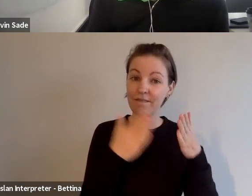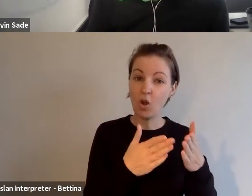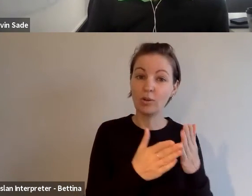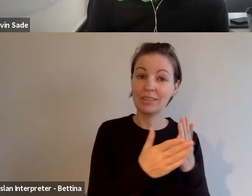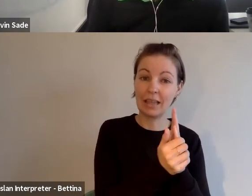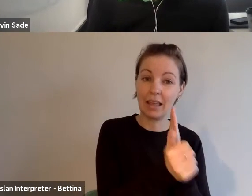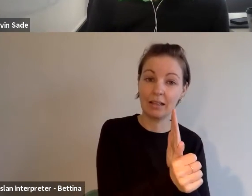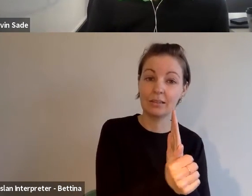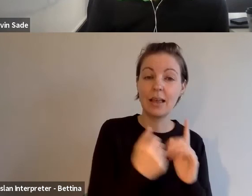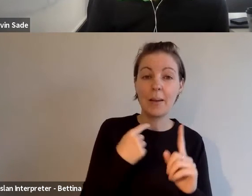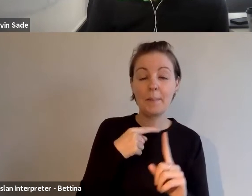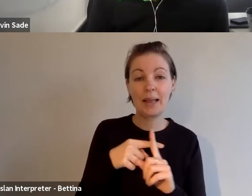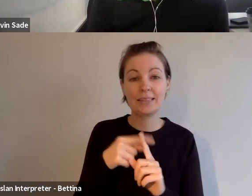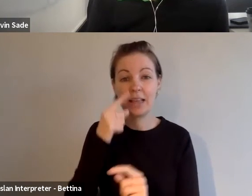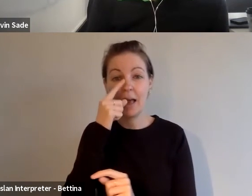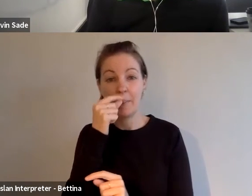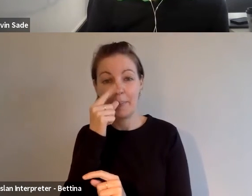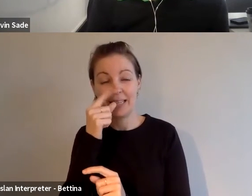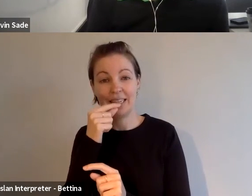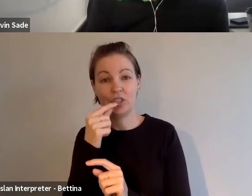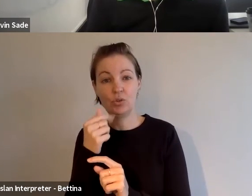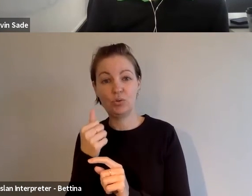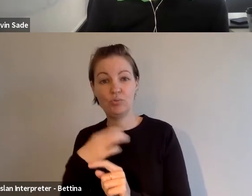be there. I think that is something that came out